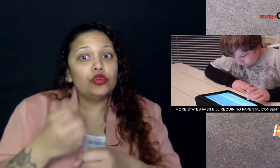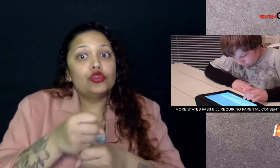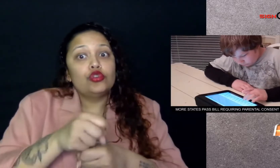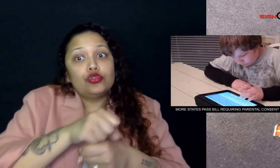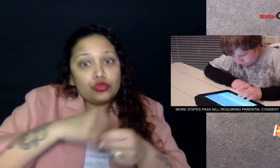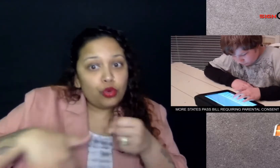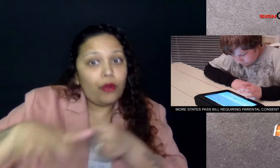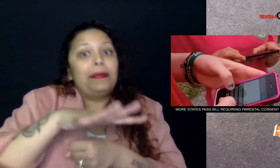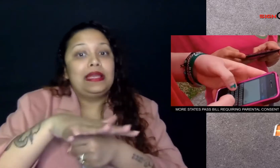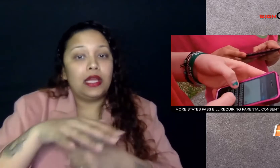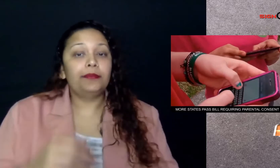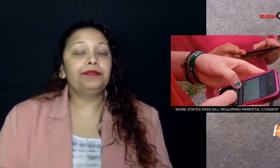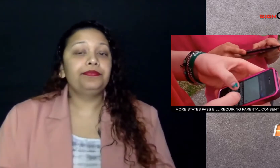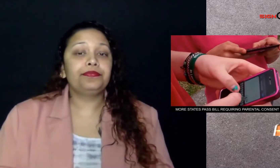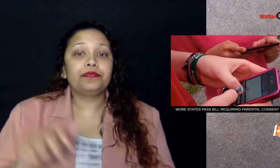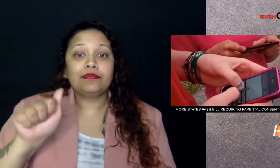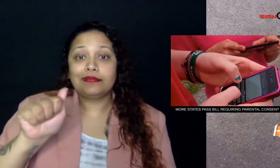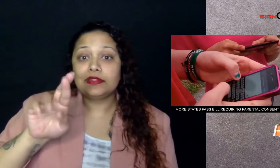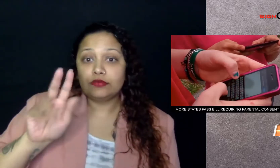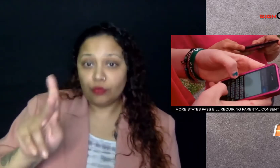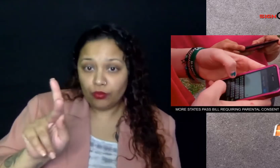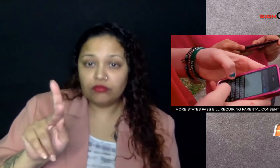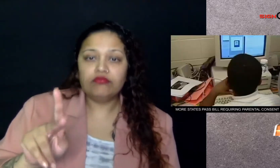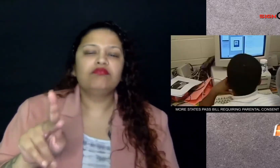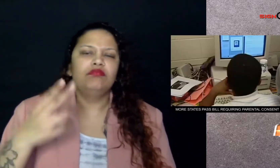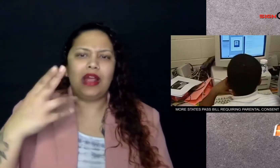if they want to use social media.